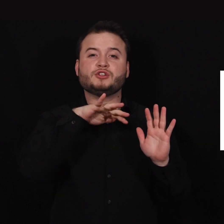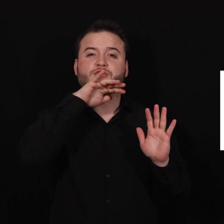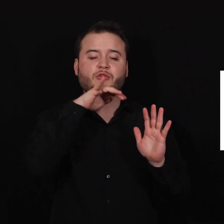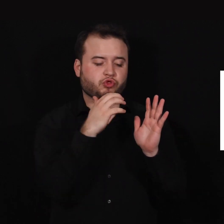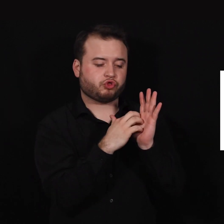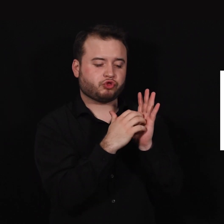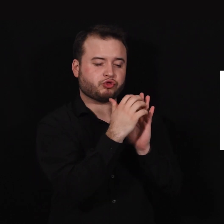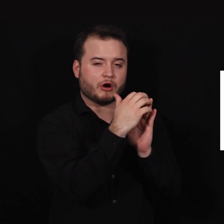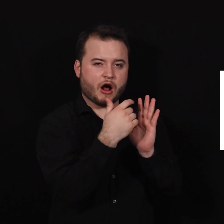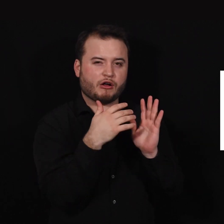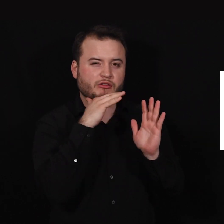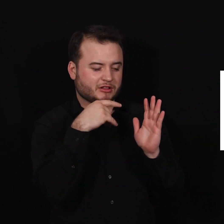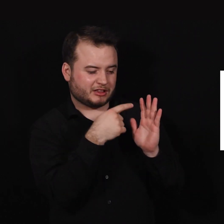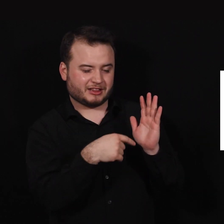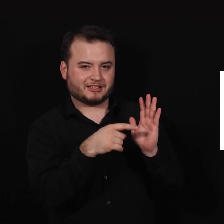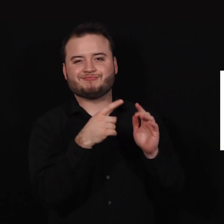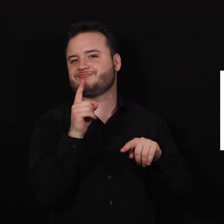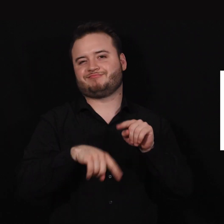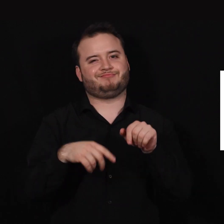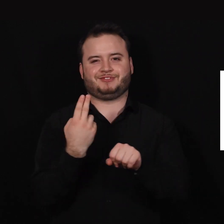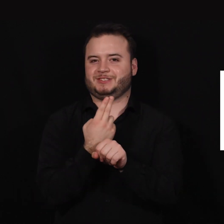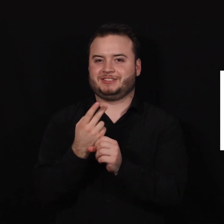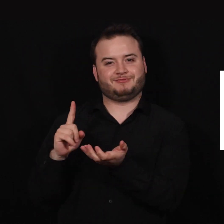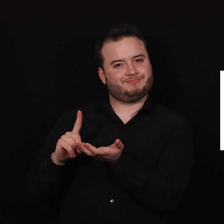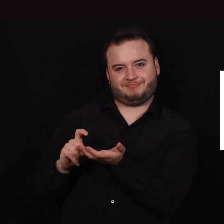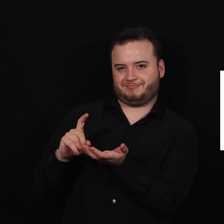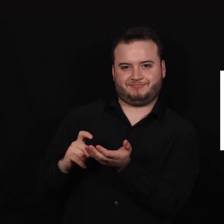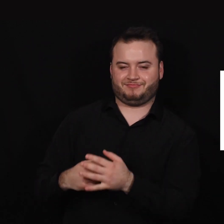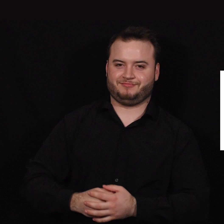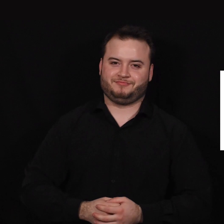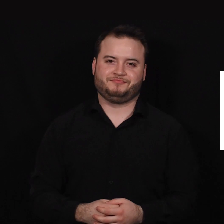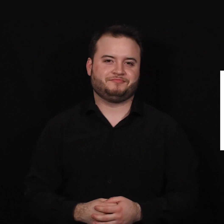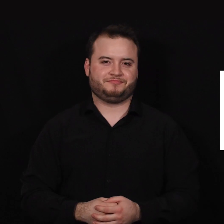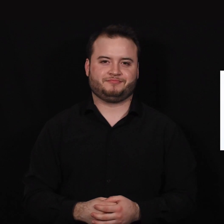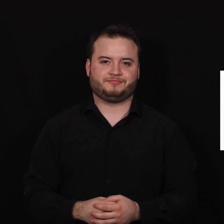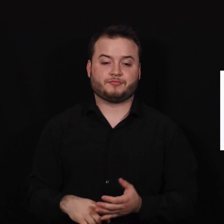When hands are heavily soiled or greasy, hand sanitizers may not work well.